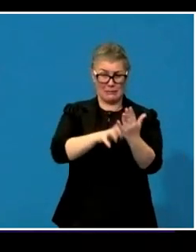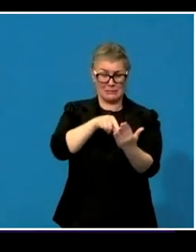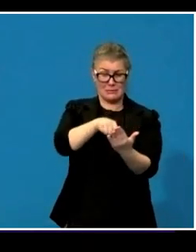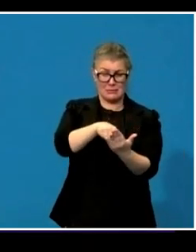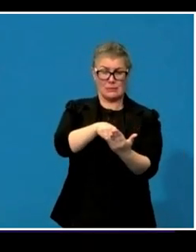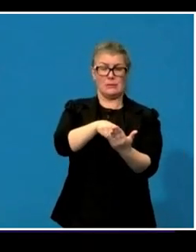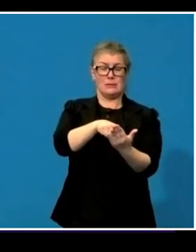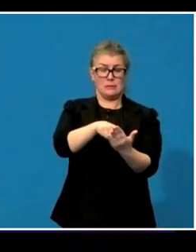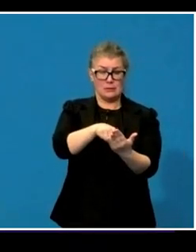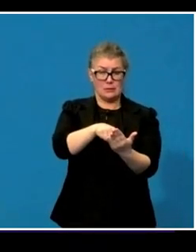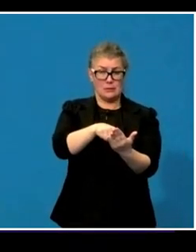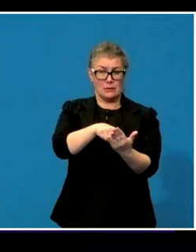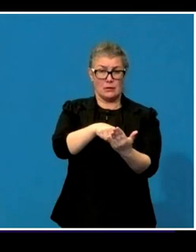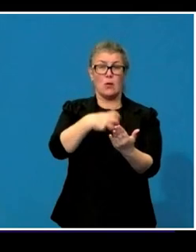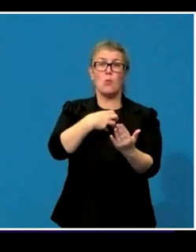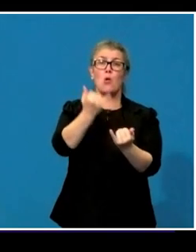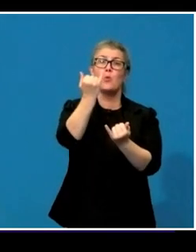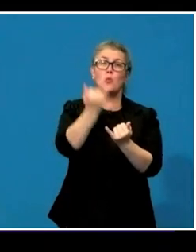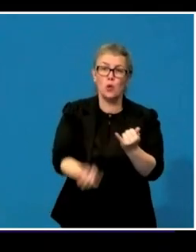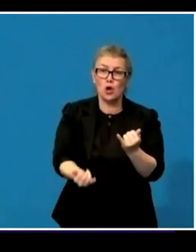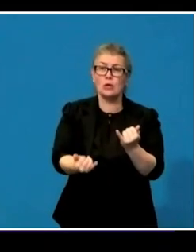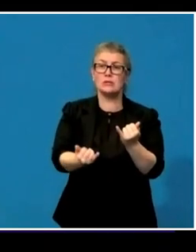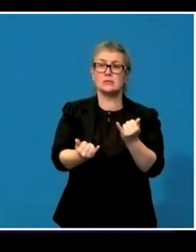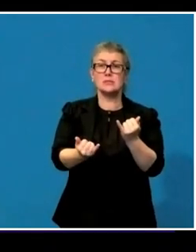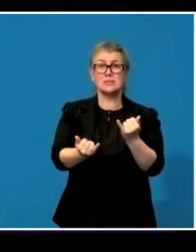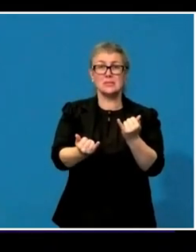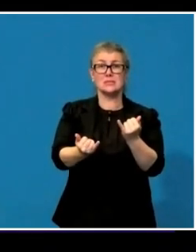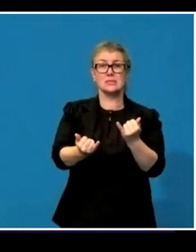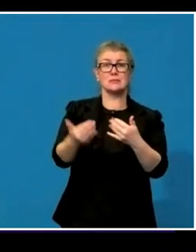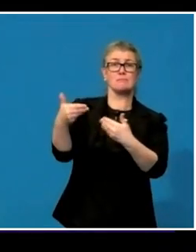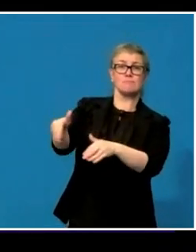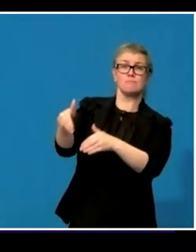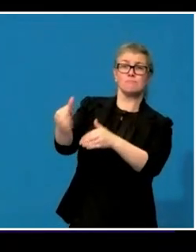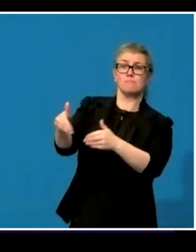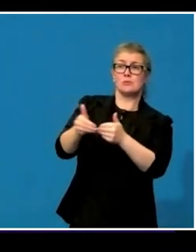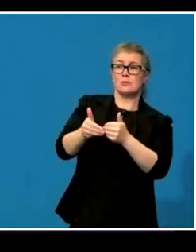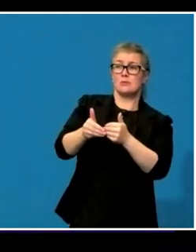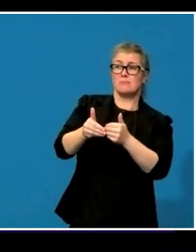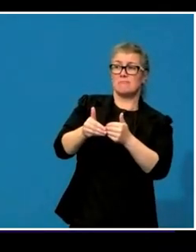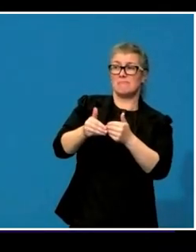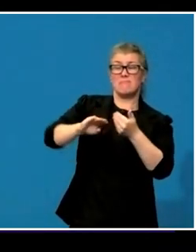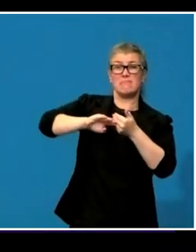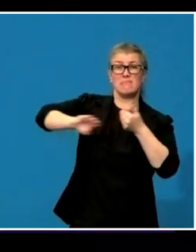even further pushed out to the margins to be able to not be able to make decisions or